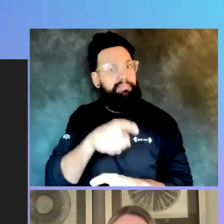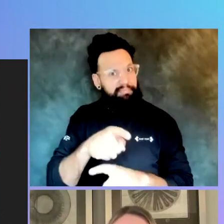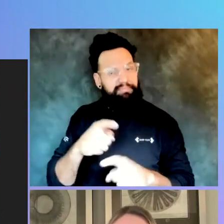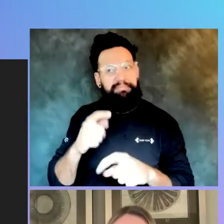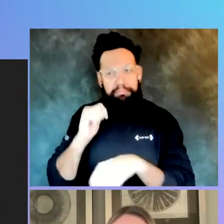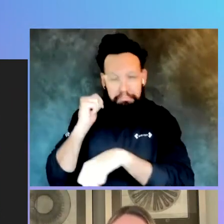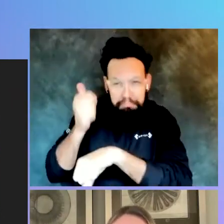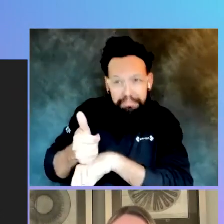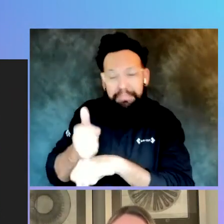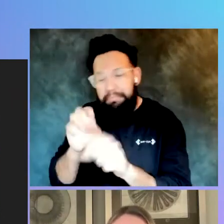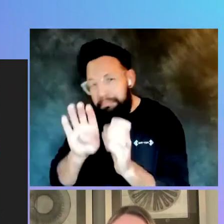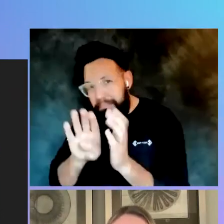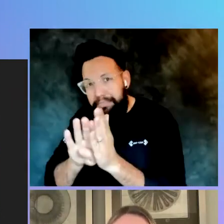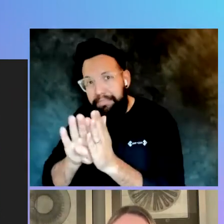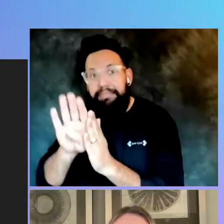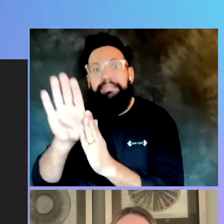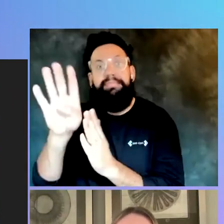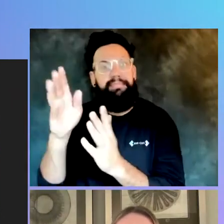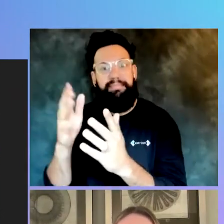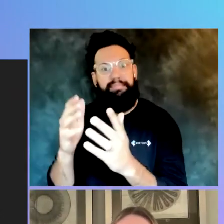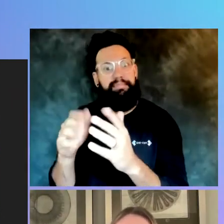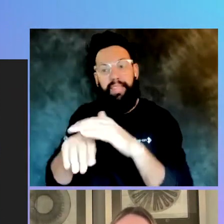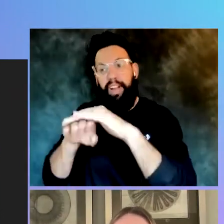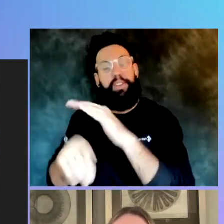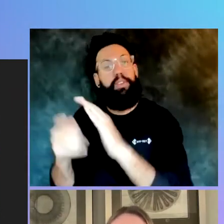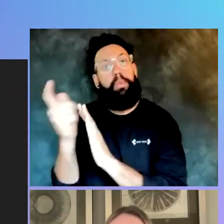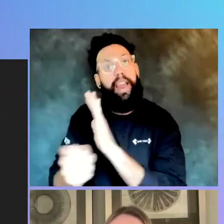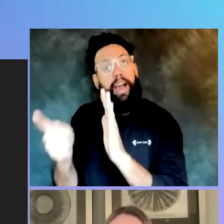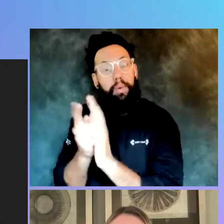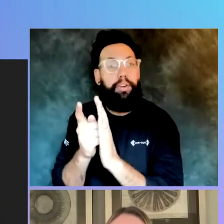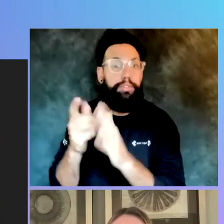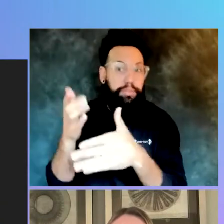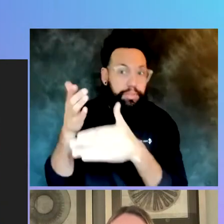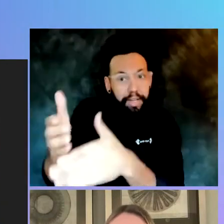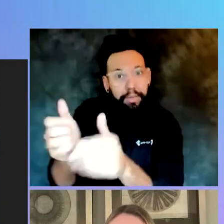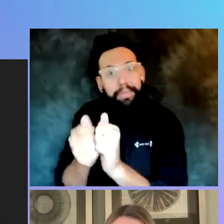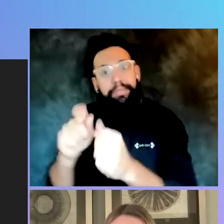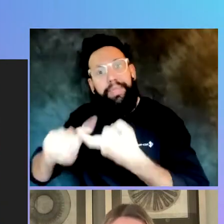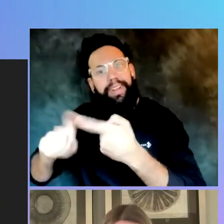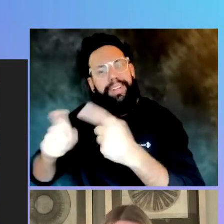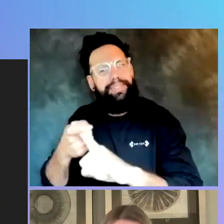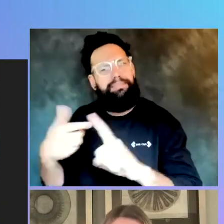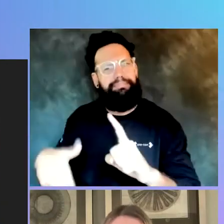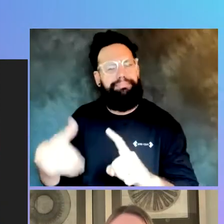project in under an hour, and it really showcased the GitHub copilot ability to facilitate